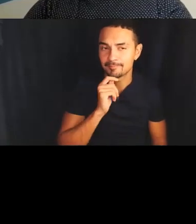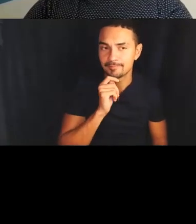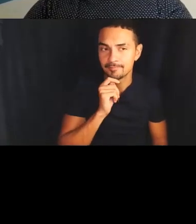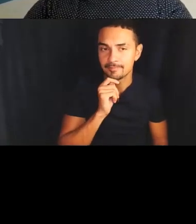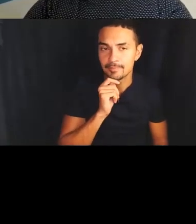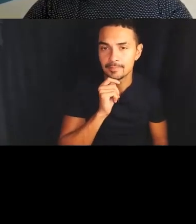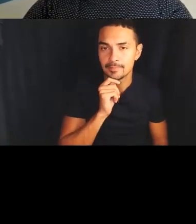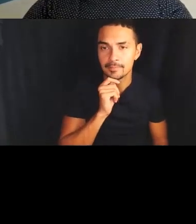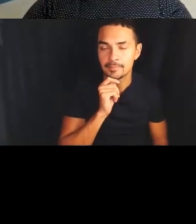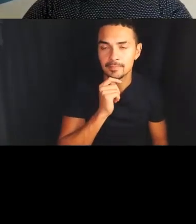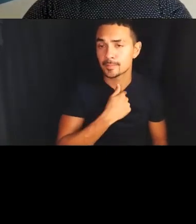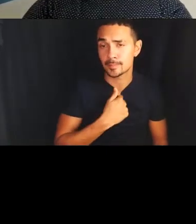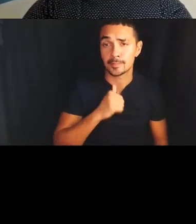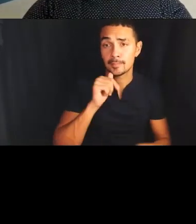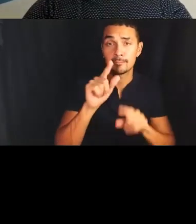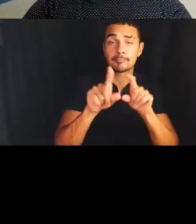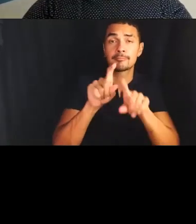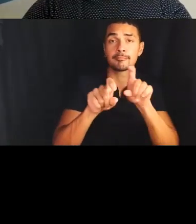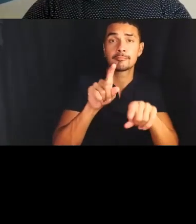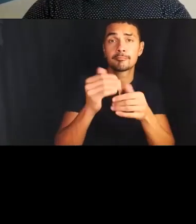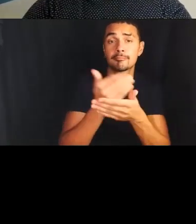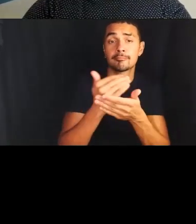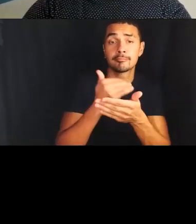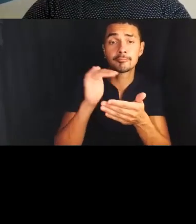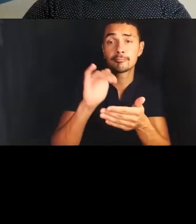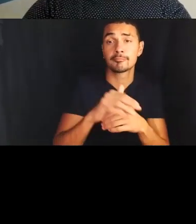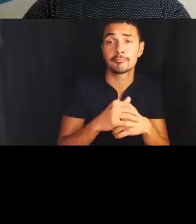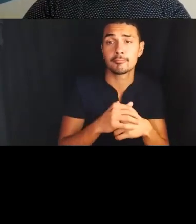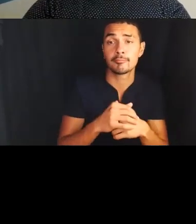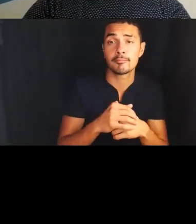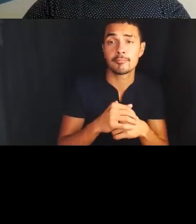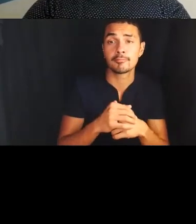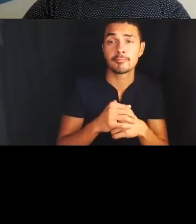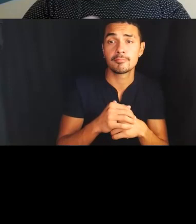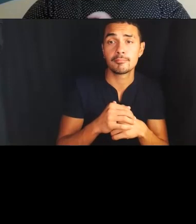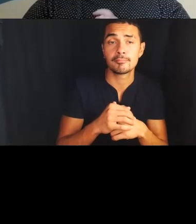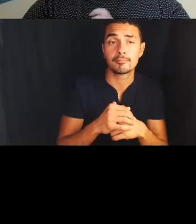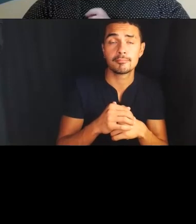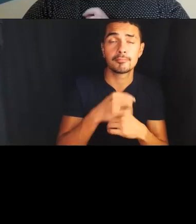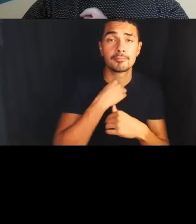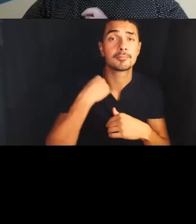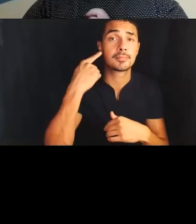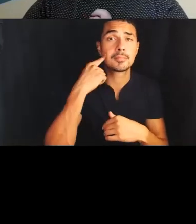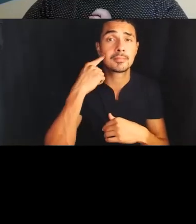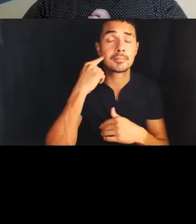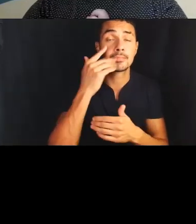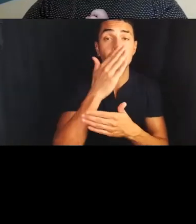So we didn't collect that. And I think some of that was